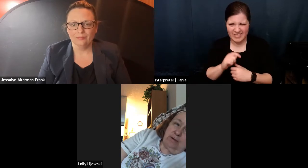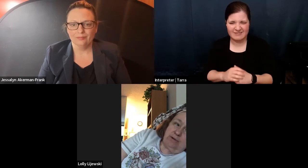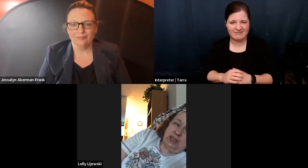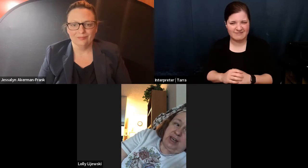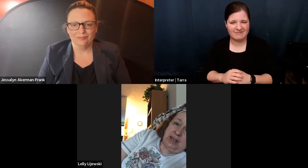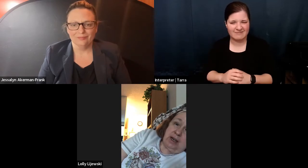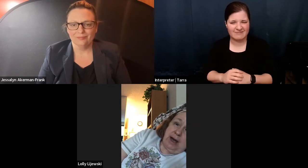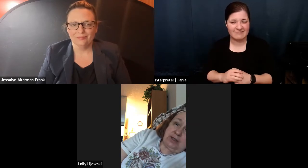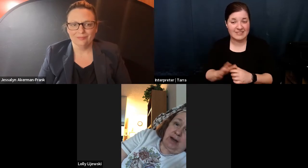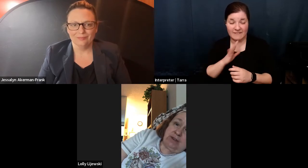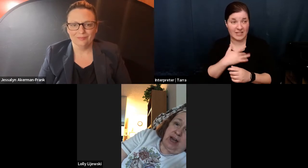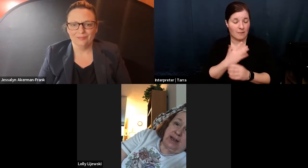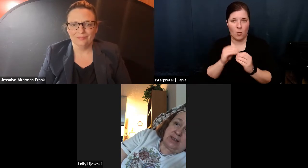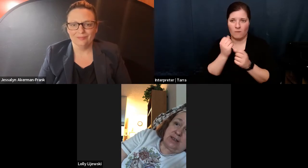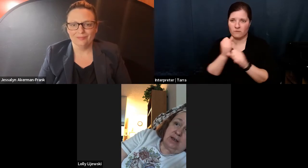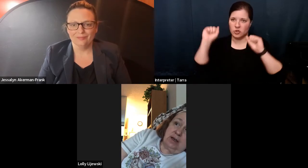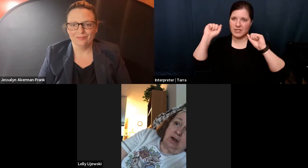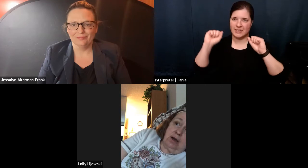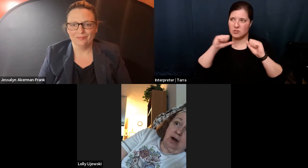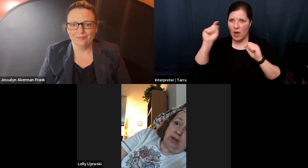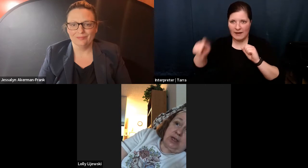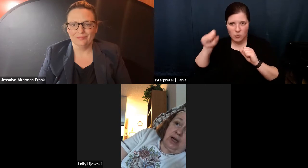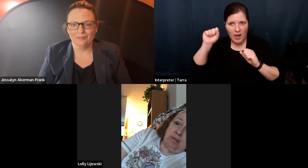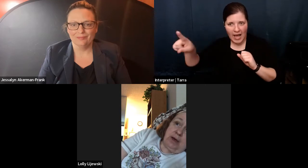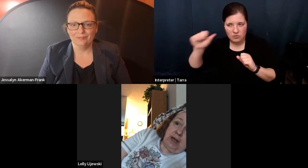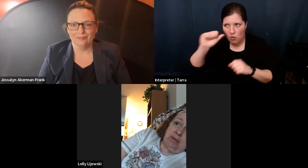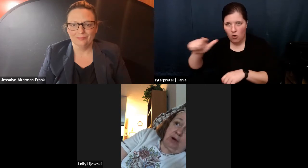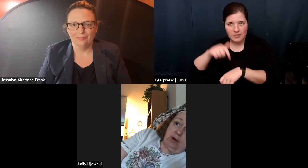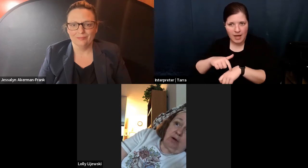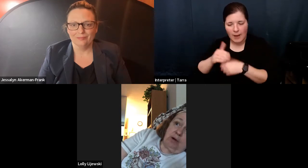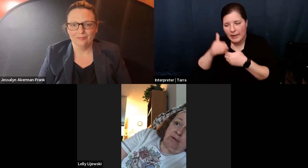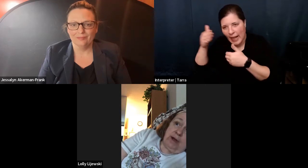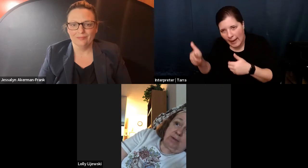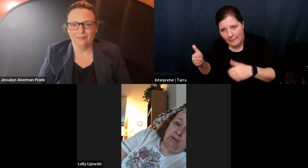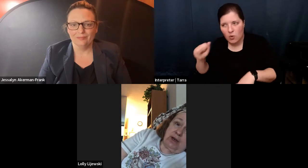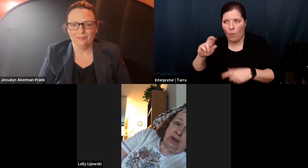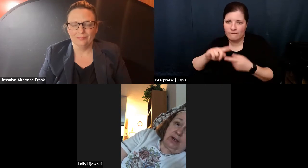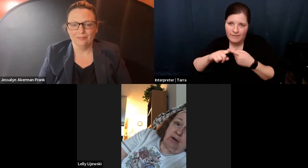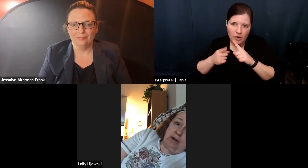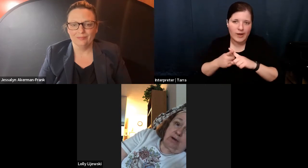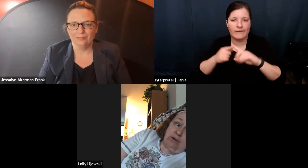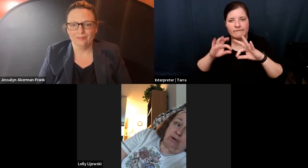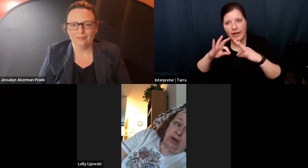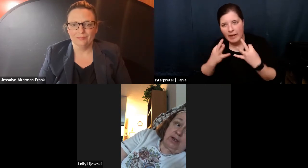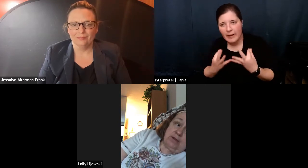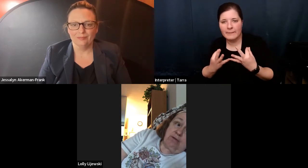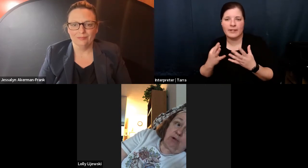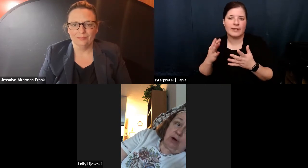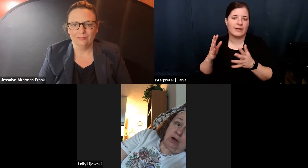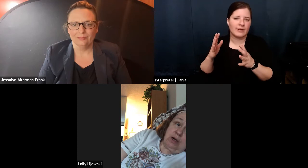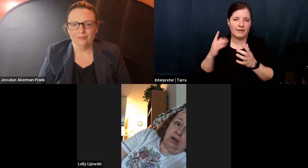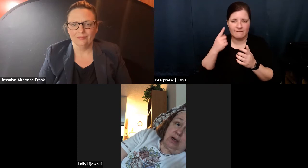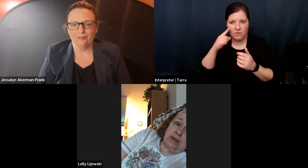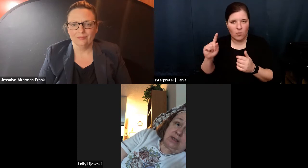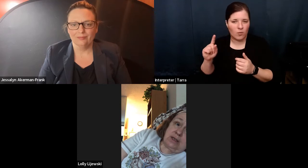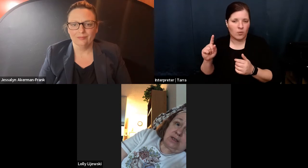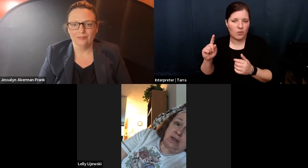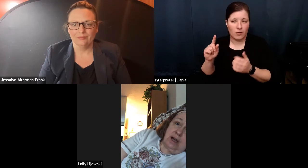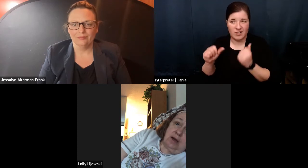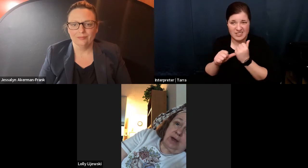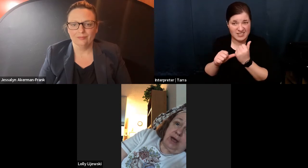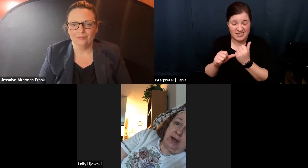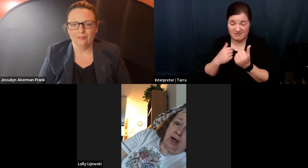I love it.